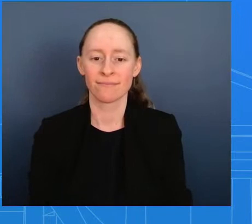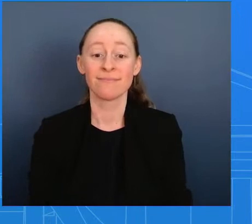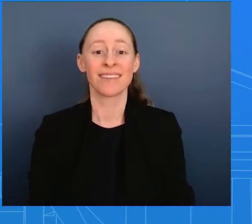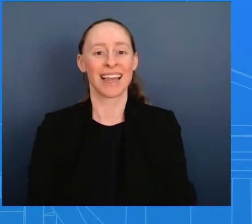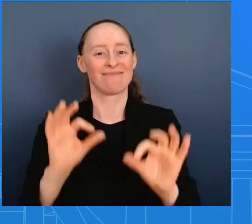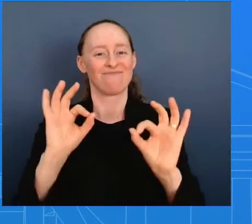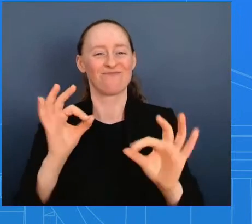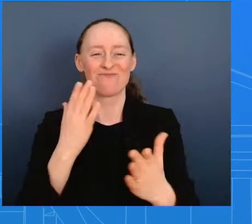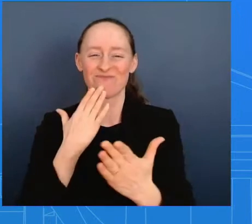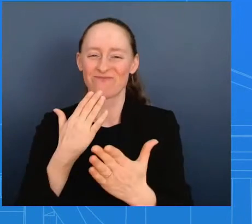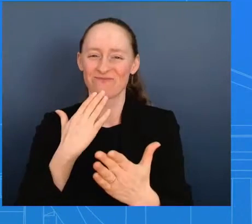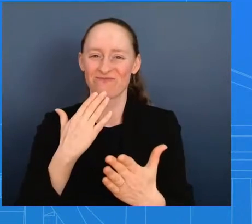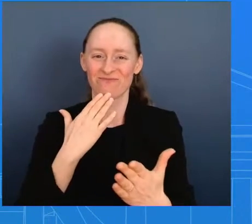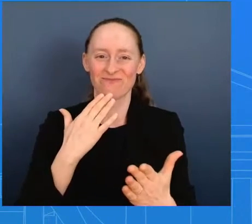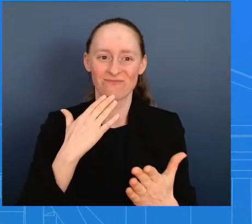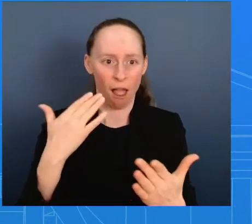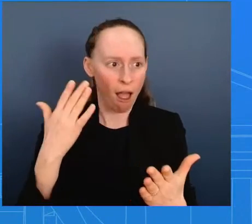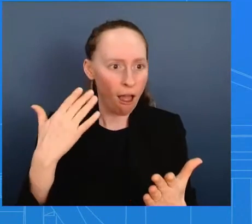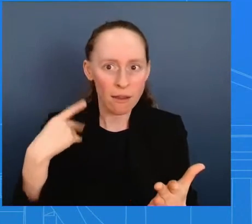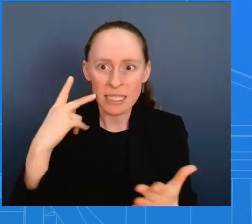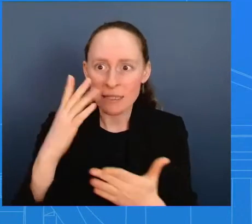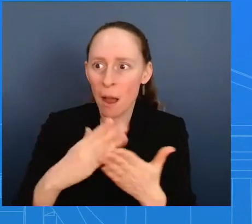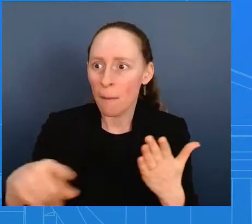Okay. I have -- I have an effect on folks.